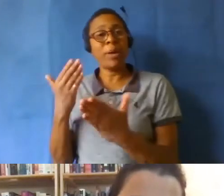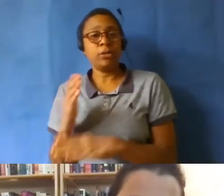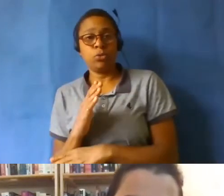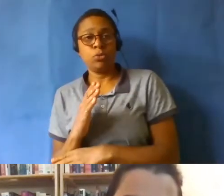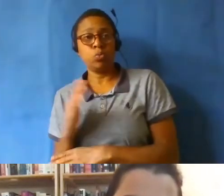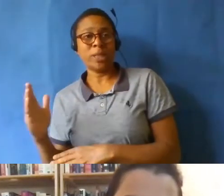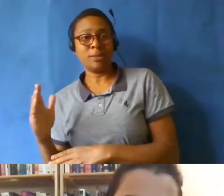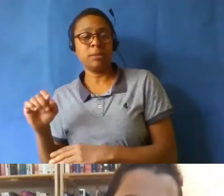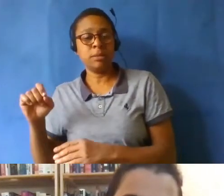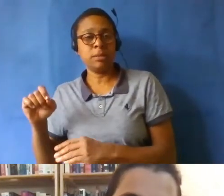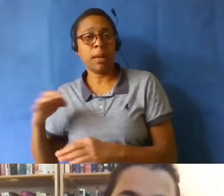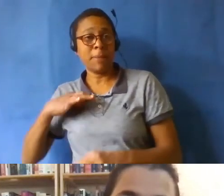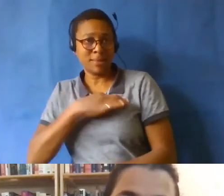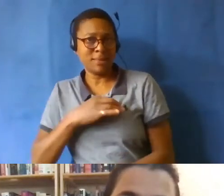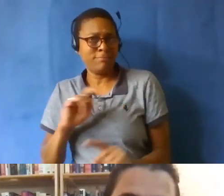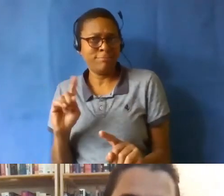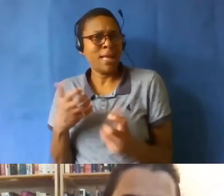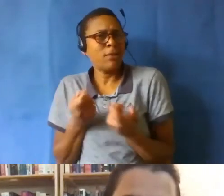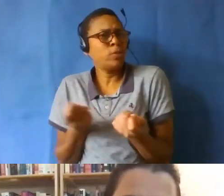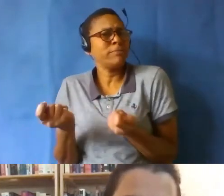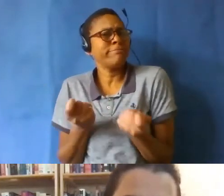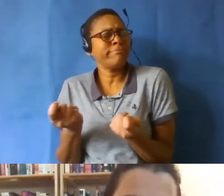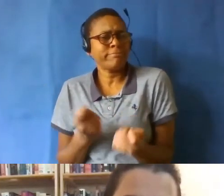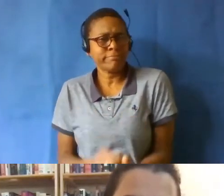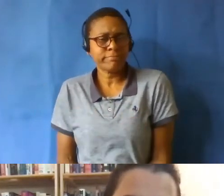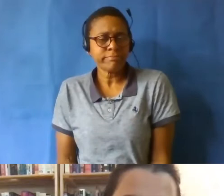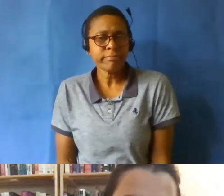Jiya because the the question I know has